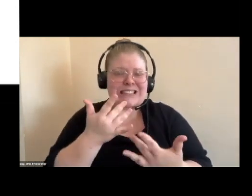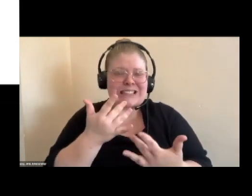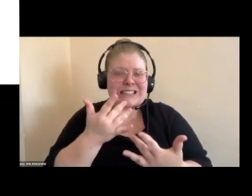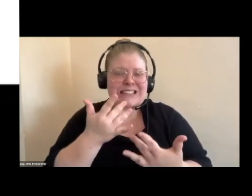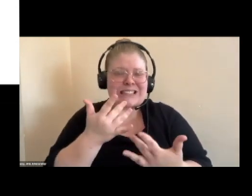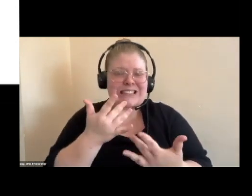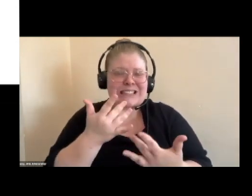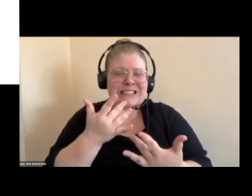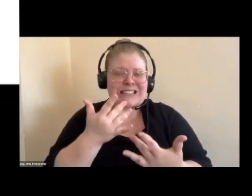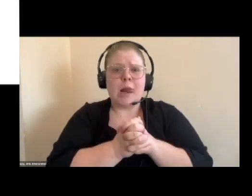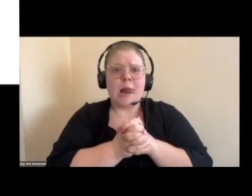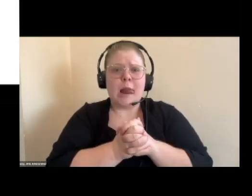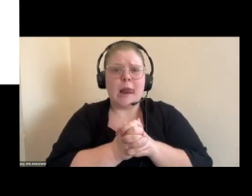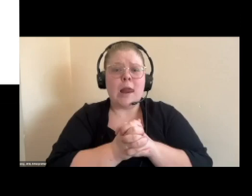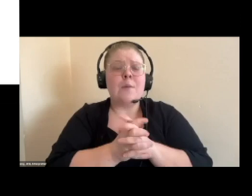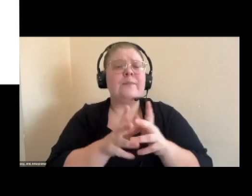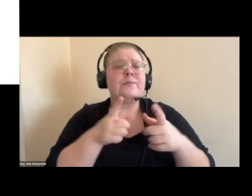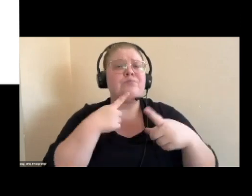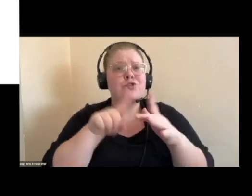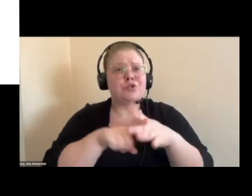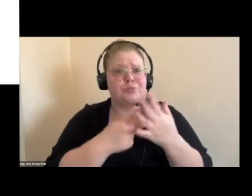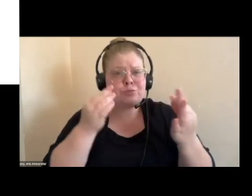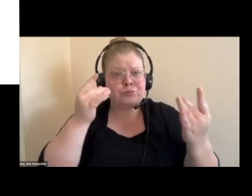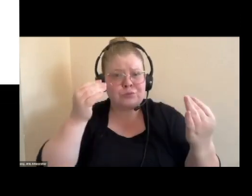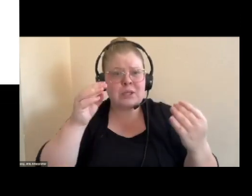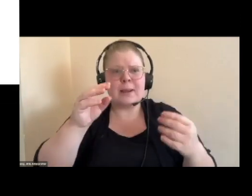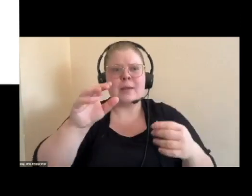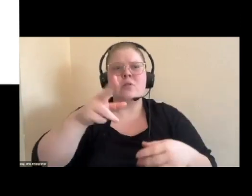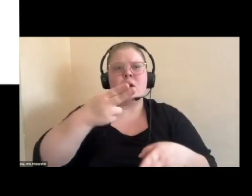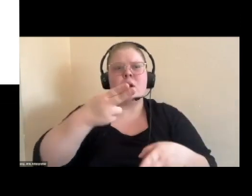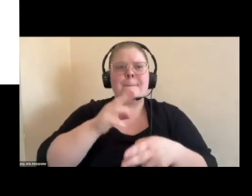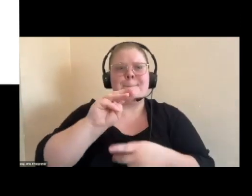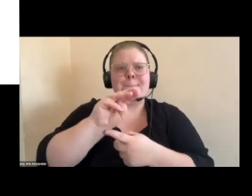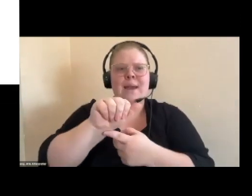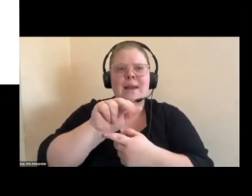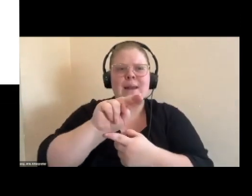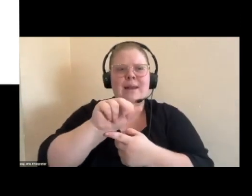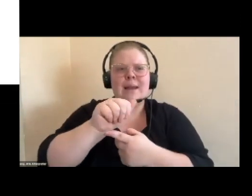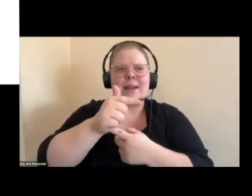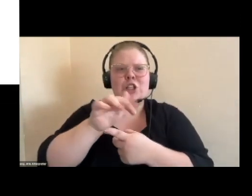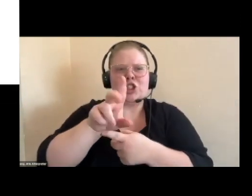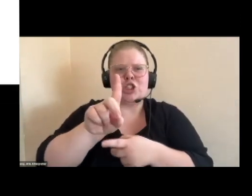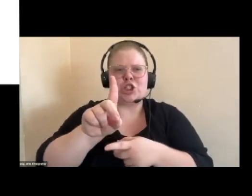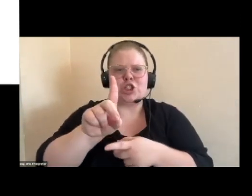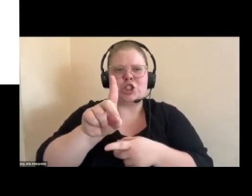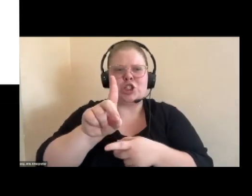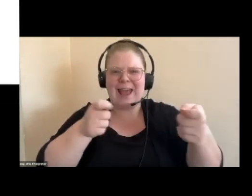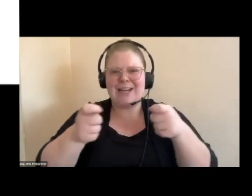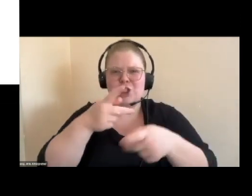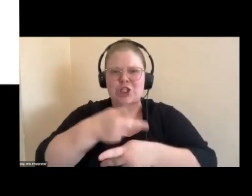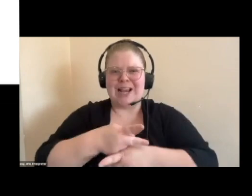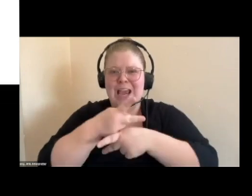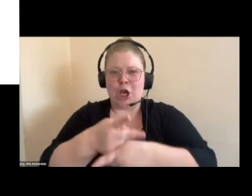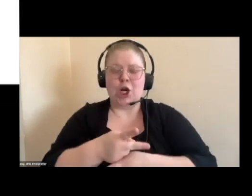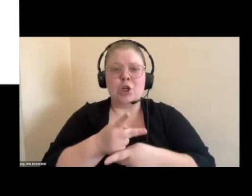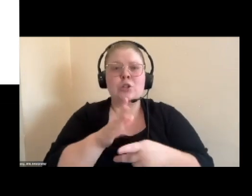started to think about managed care, and we talked to some of the managed care plans. And.